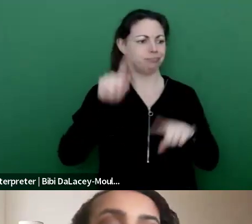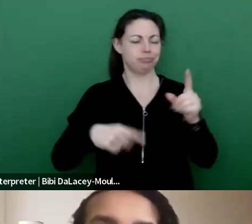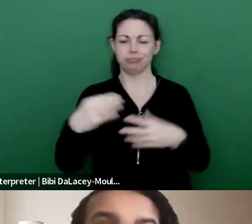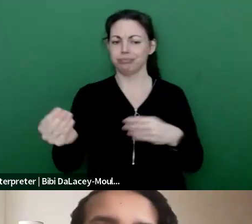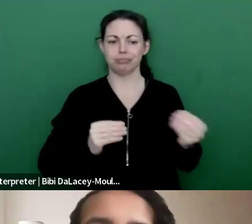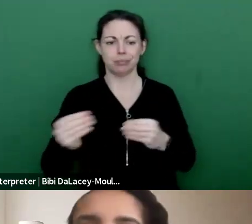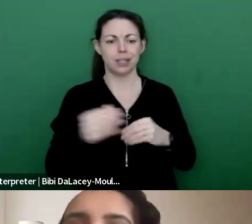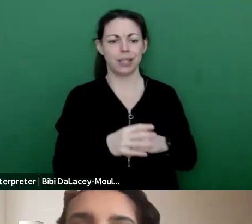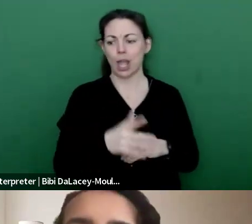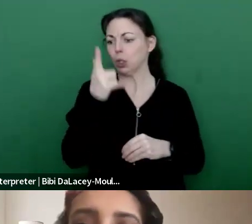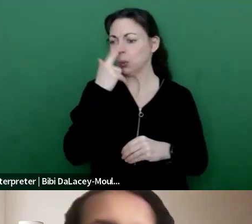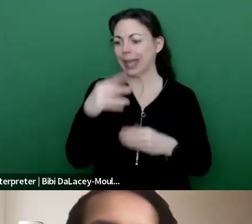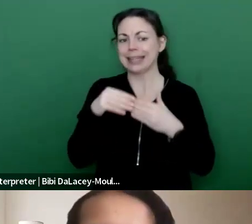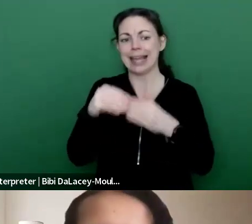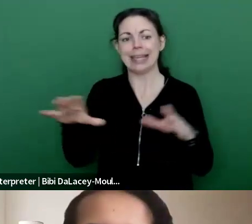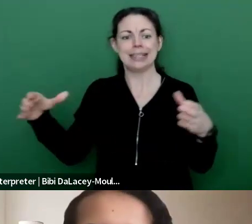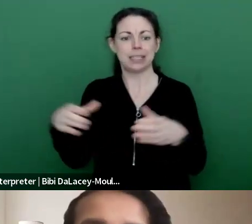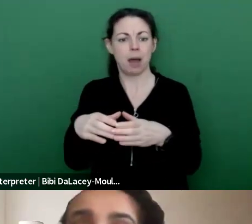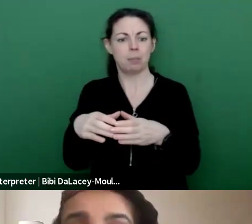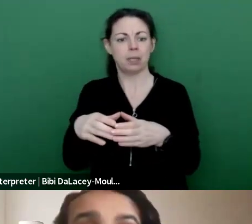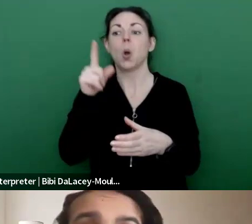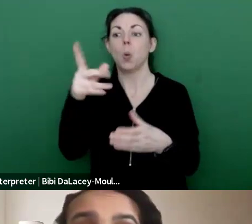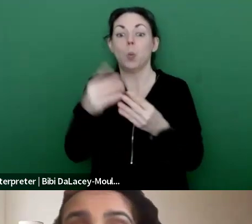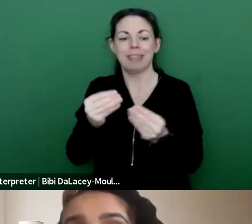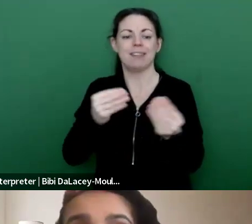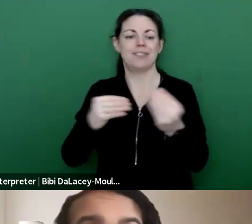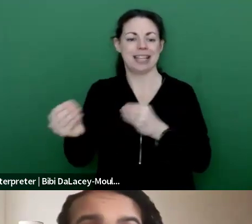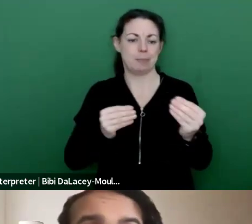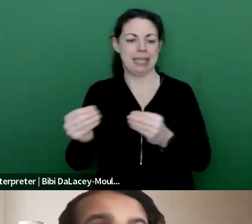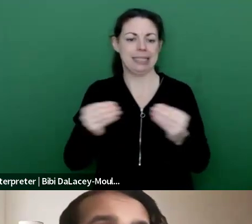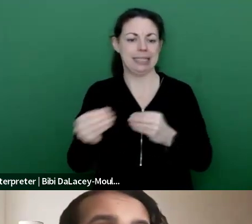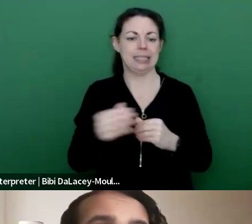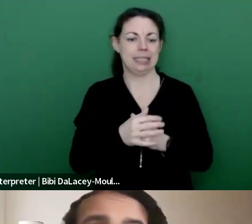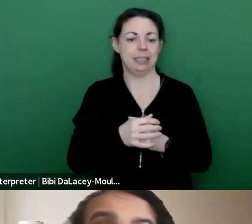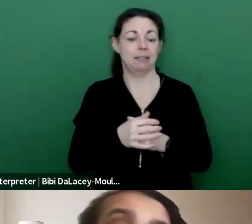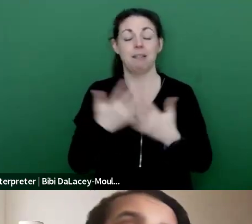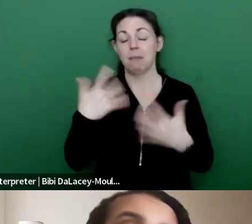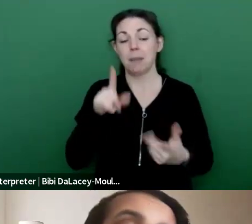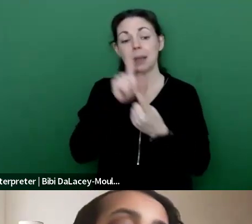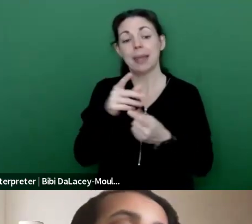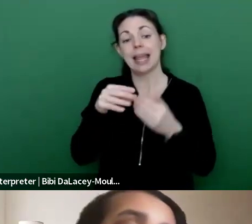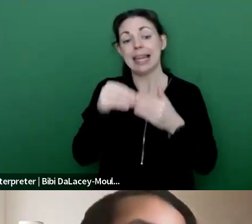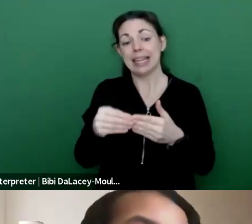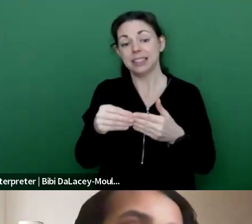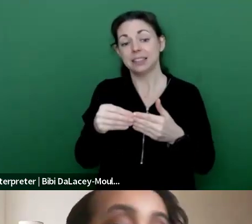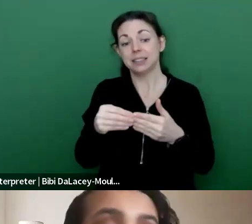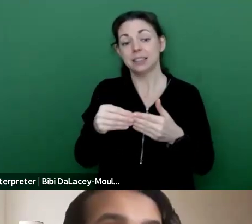a leader a department that works completely flexibly. I have met leaders who, for example, they might be around for particular meetings that others